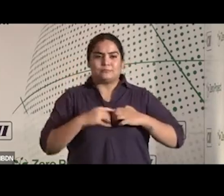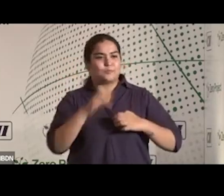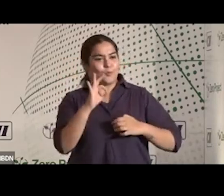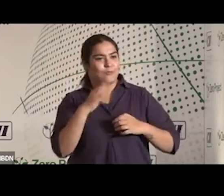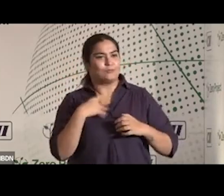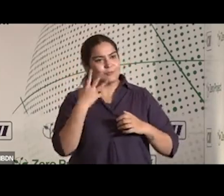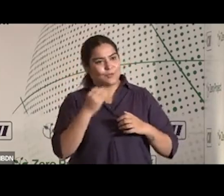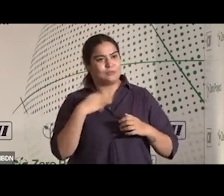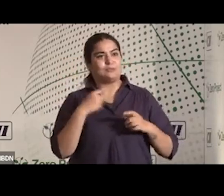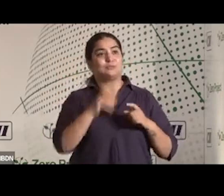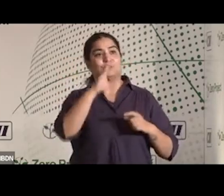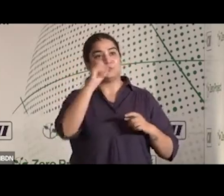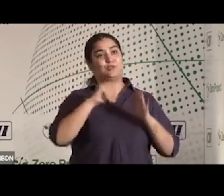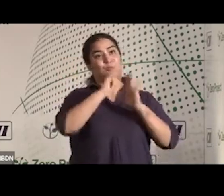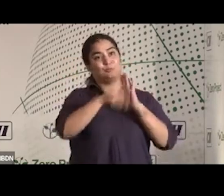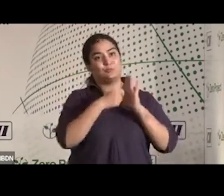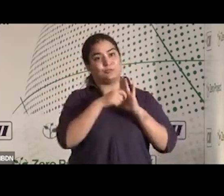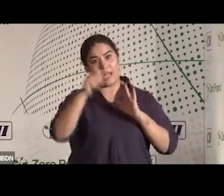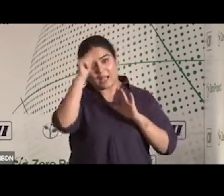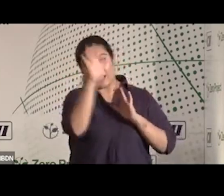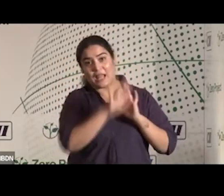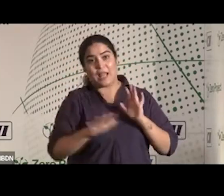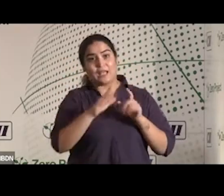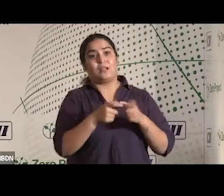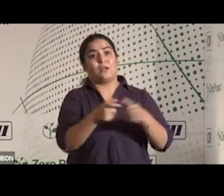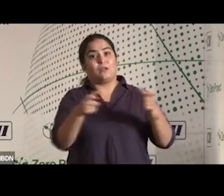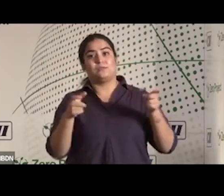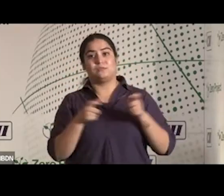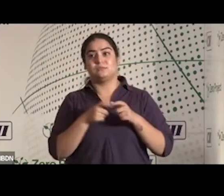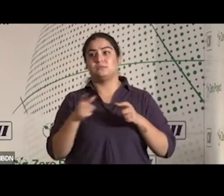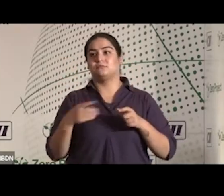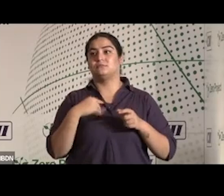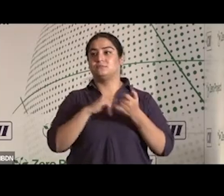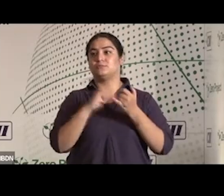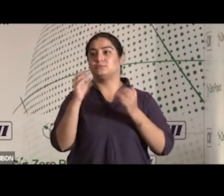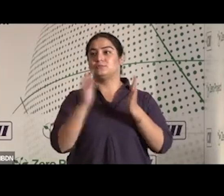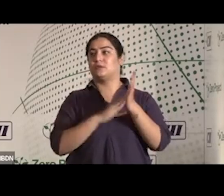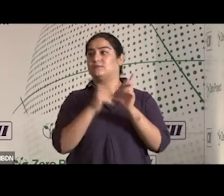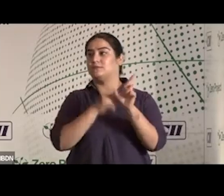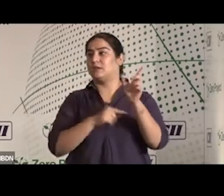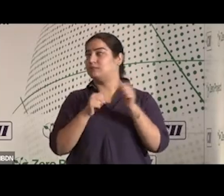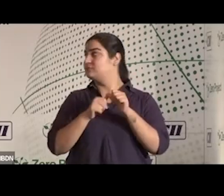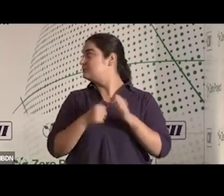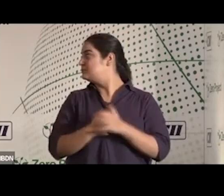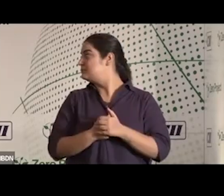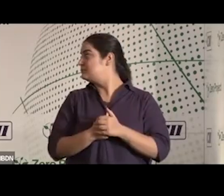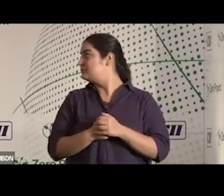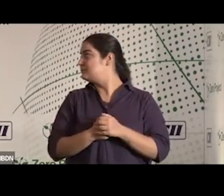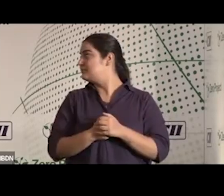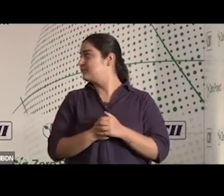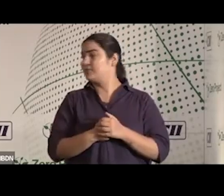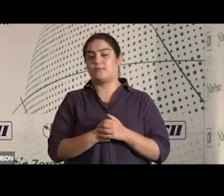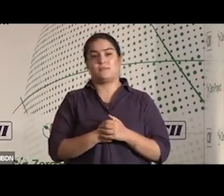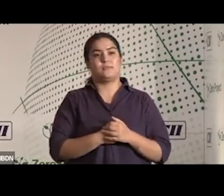to come to the Zero Project India Conference. So why are you excited quickly?